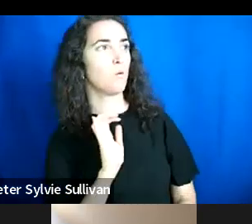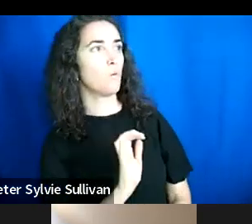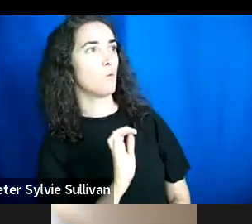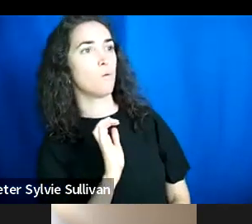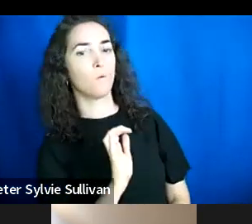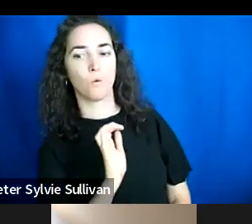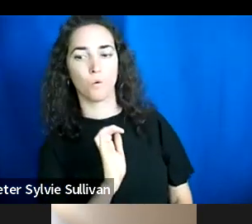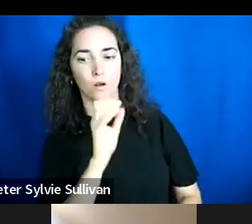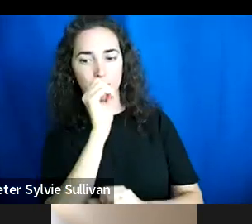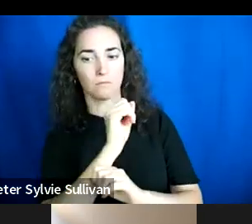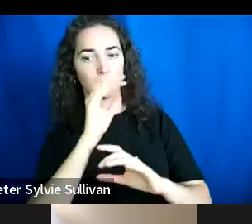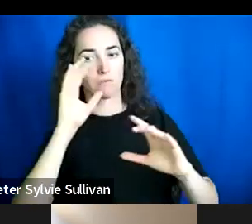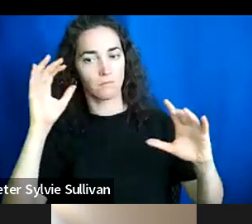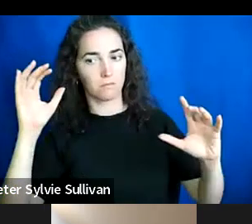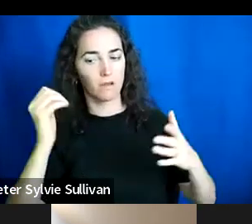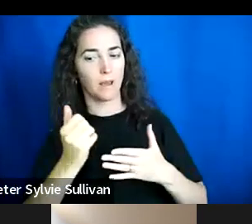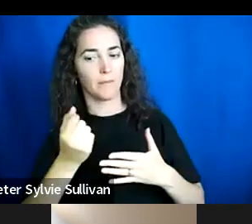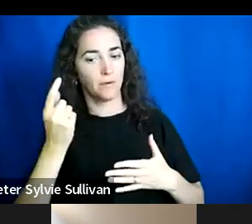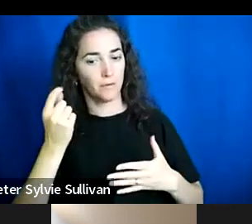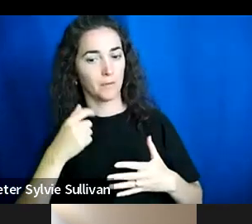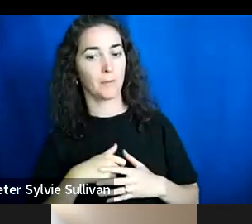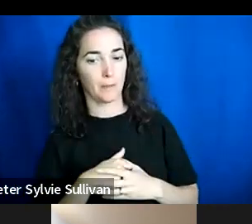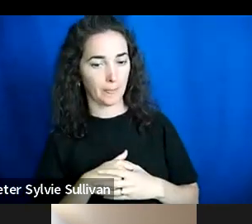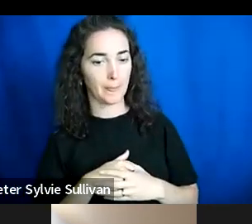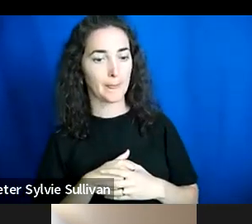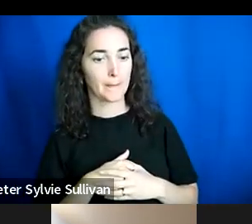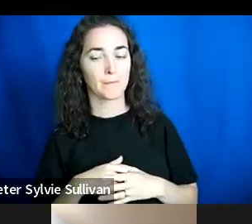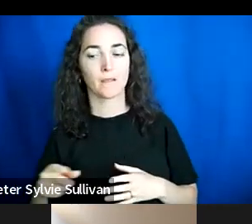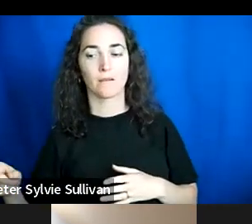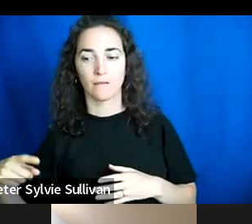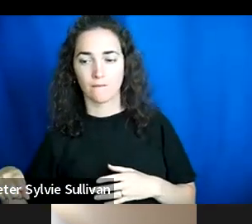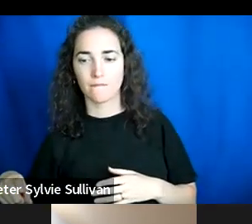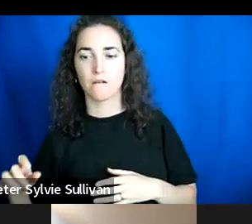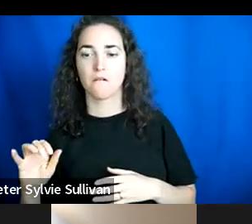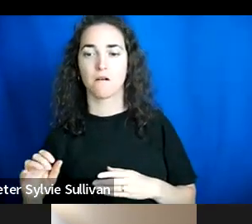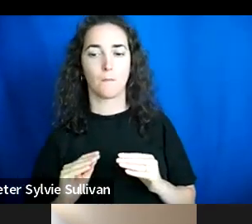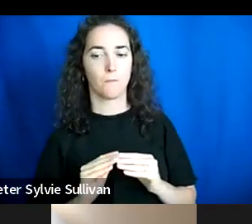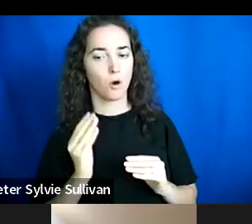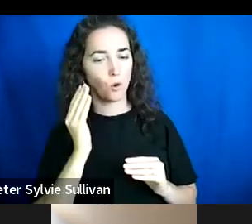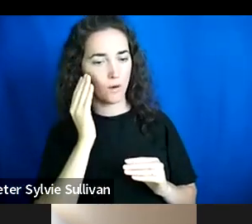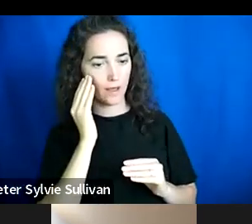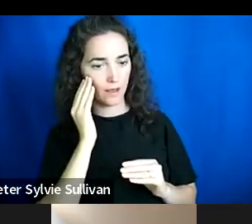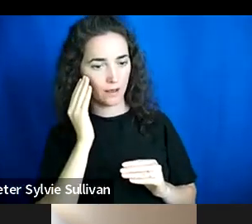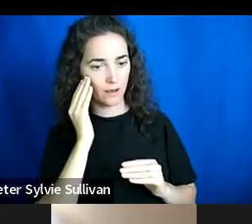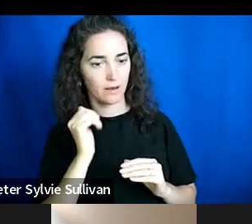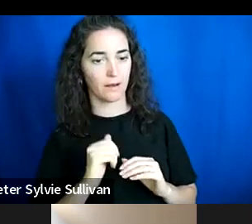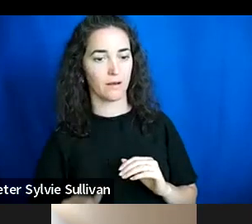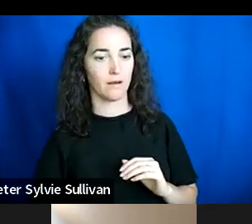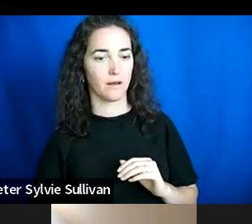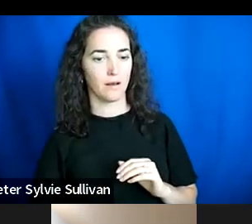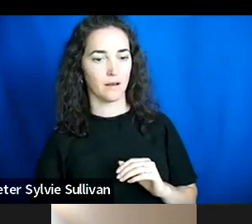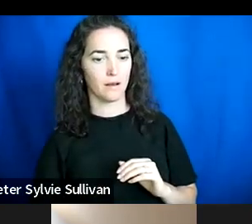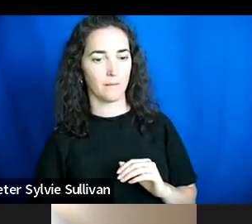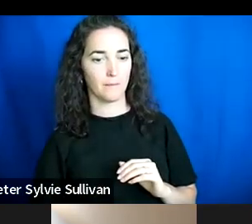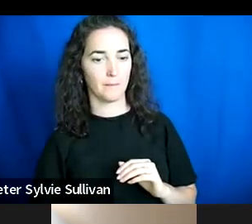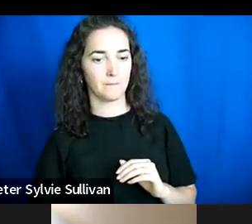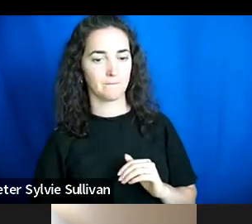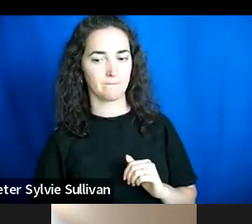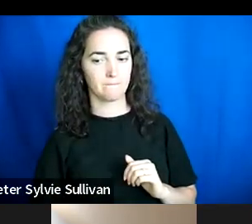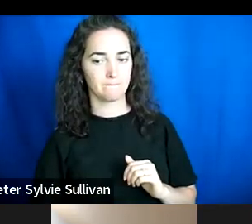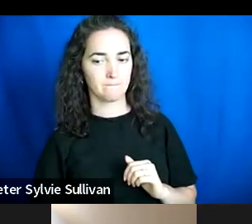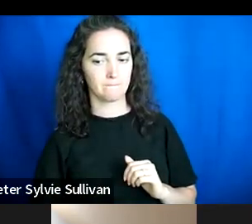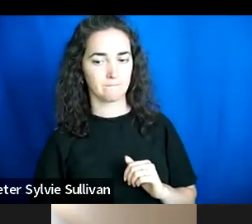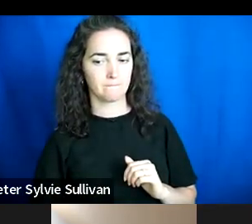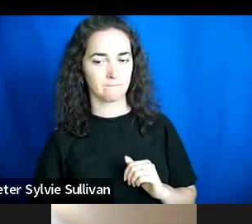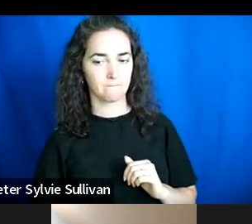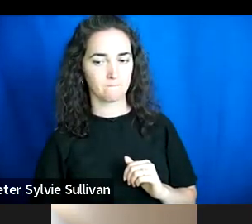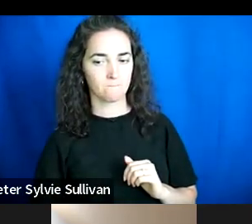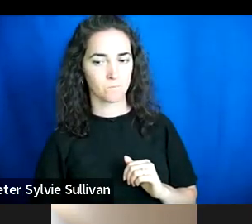I think and make some more wire. you know, like I said.